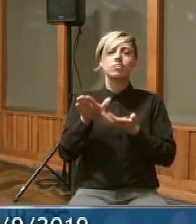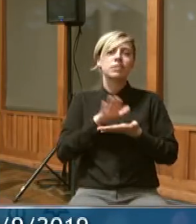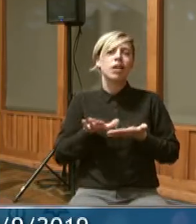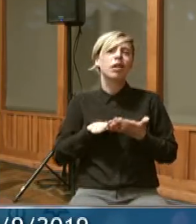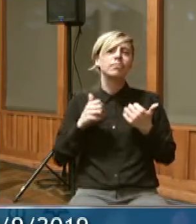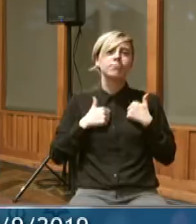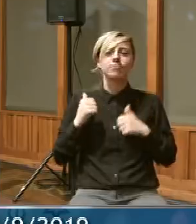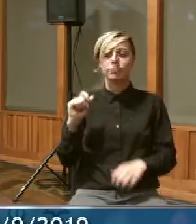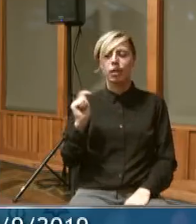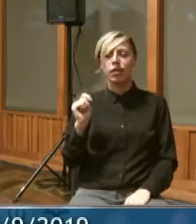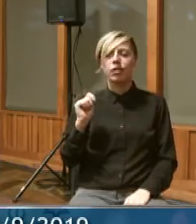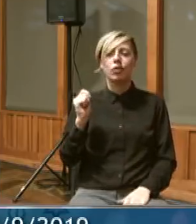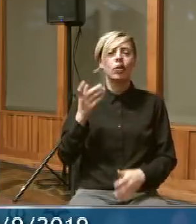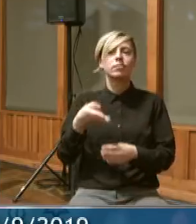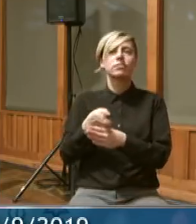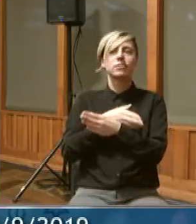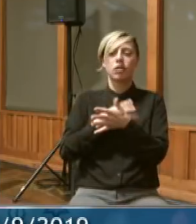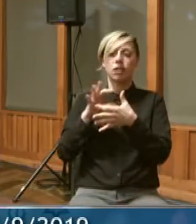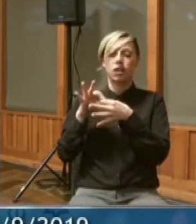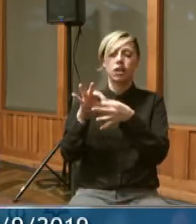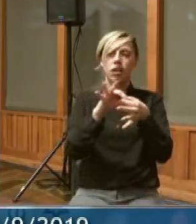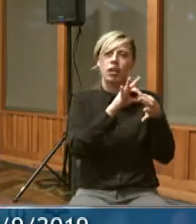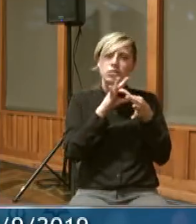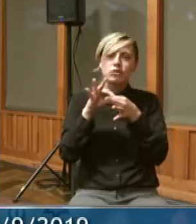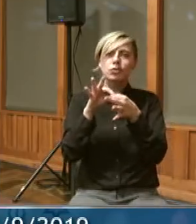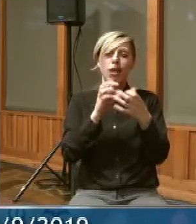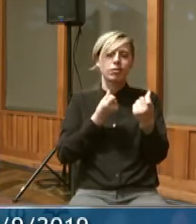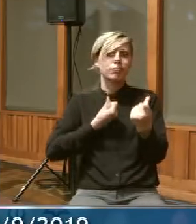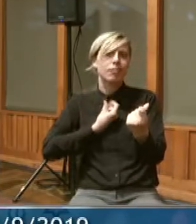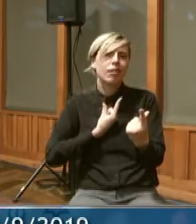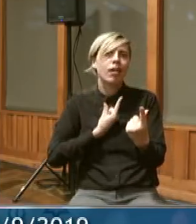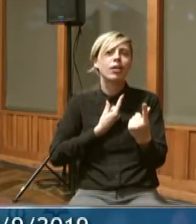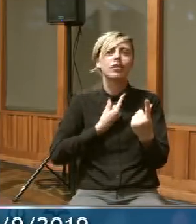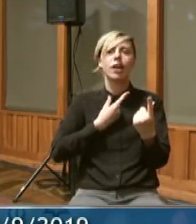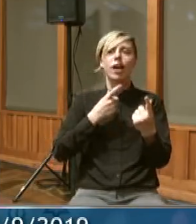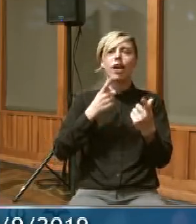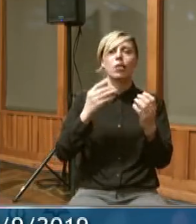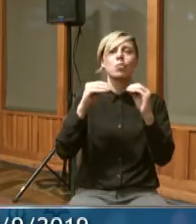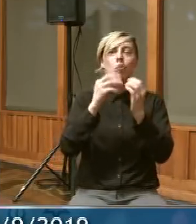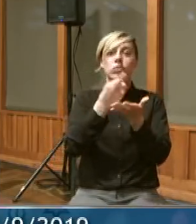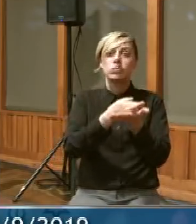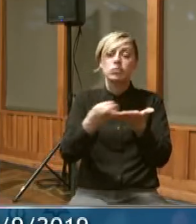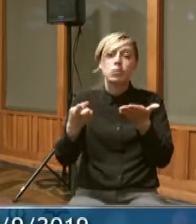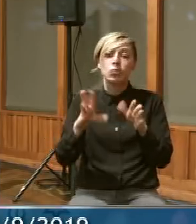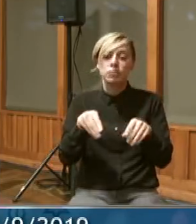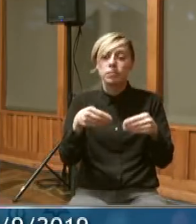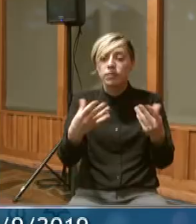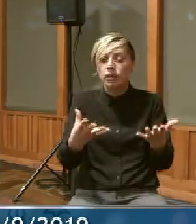LIKE COMMUNITY CENTERS HAVING WELCOMING AND ATTENDED HYGIENE ACCESS INCREASES COMMUNITY CONNECTION, MUTUAL SUPPORT AND